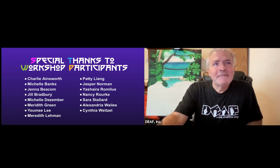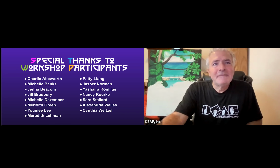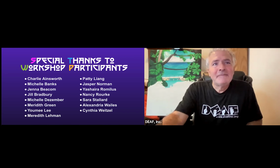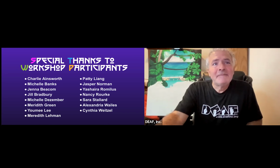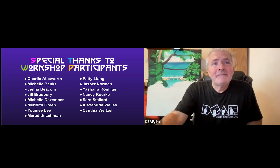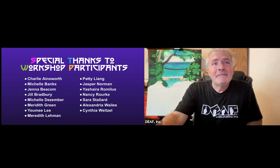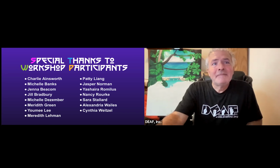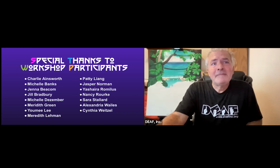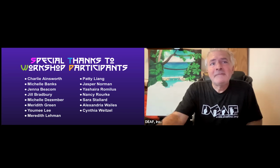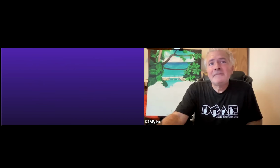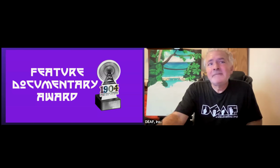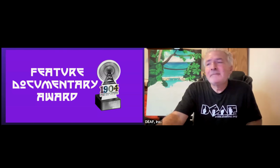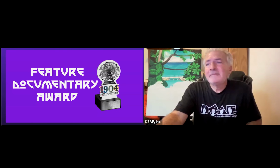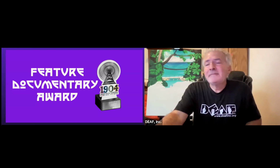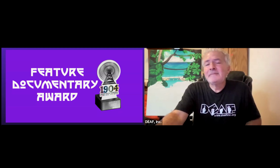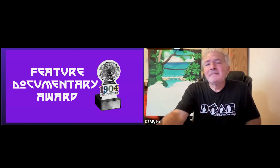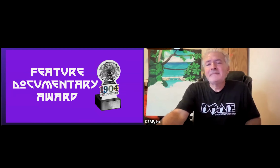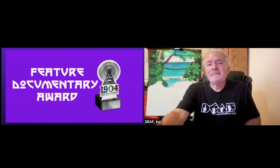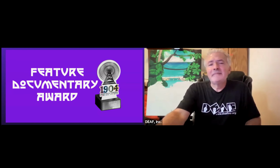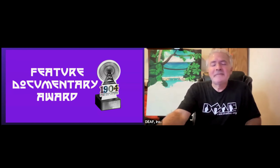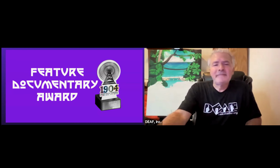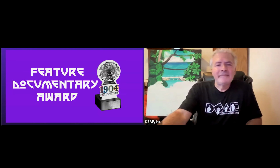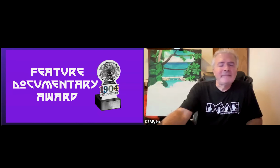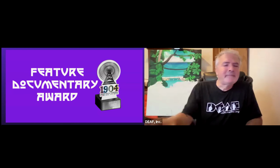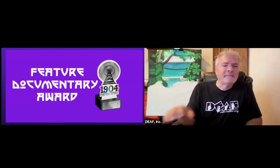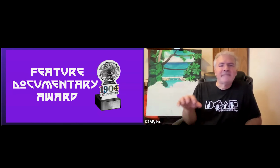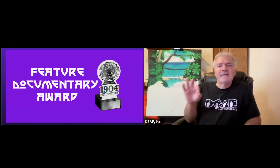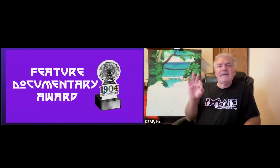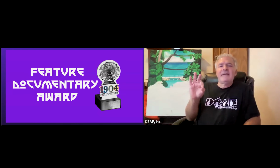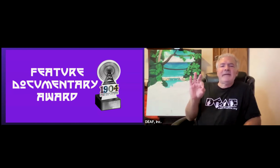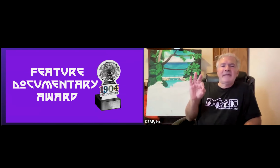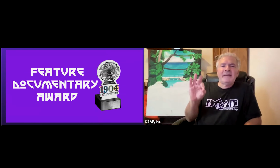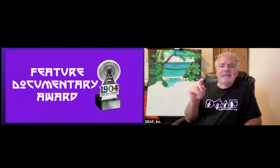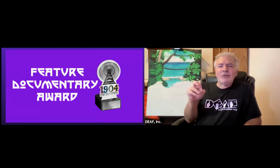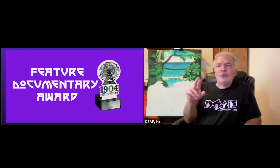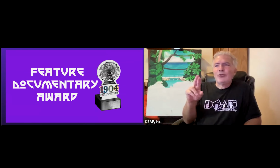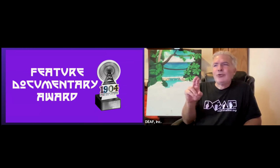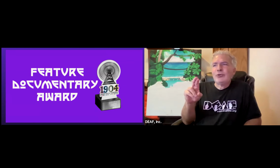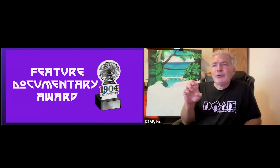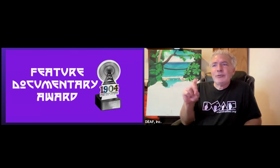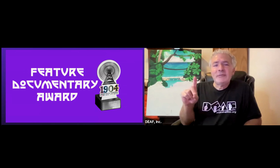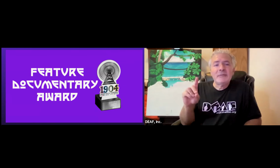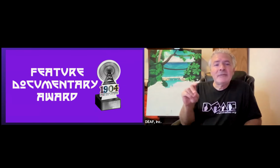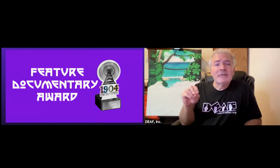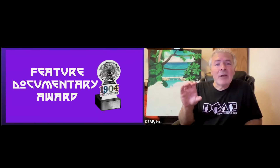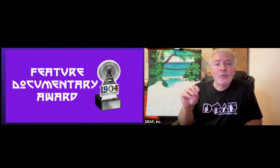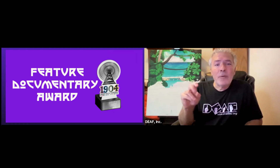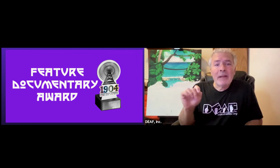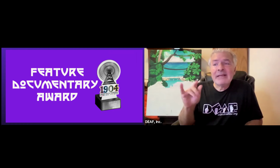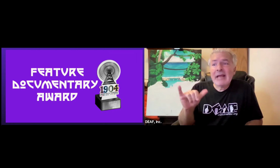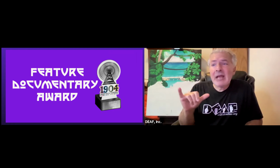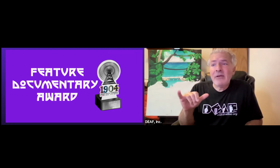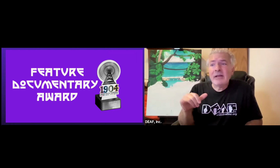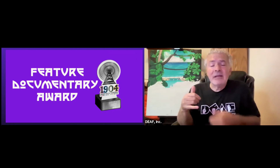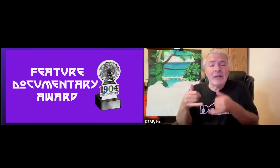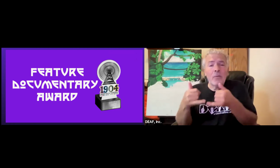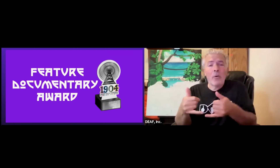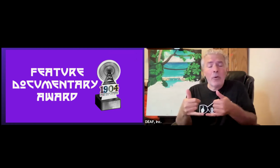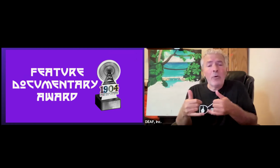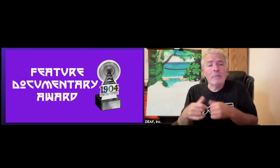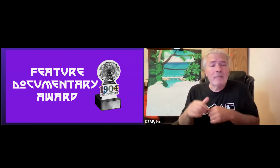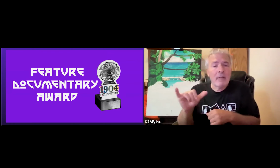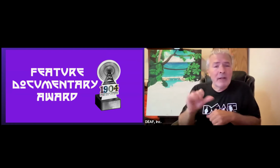All right. Now it's time for our next award. The award is for a featured documentary.